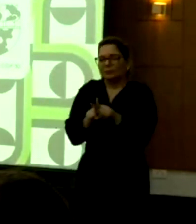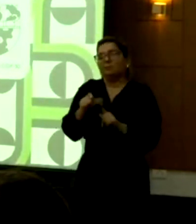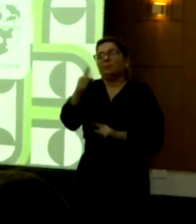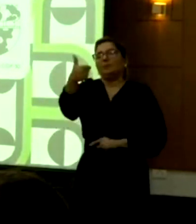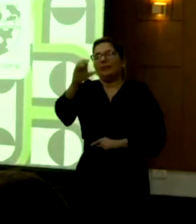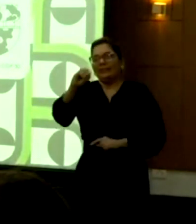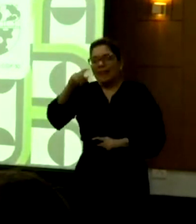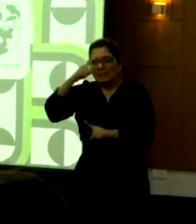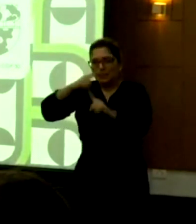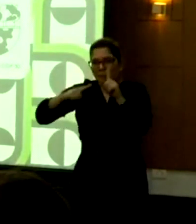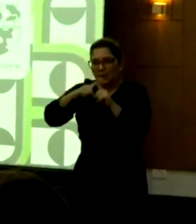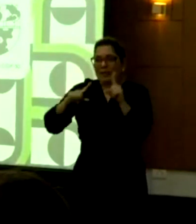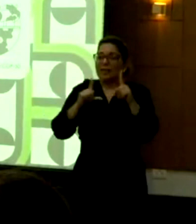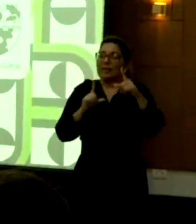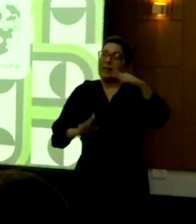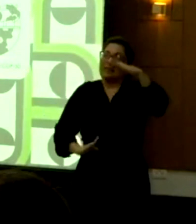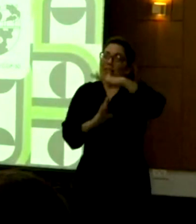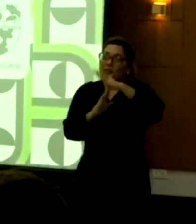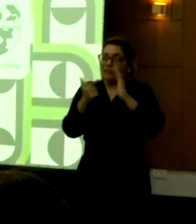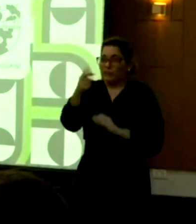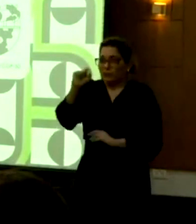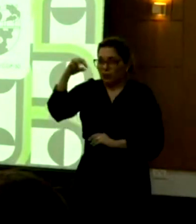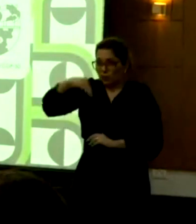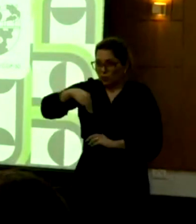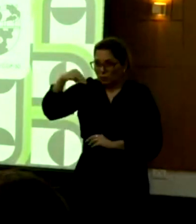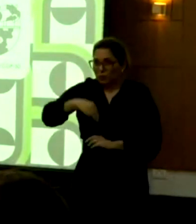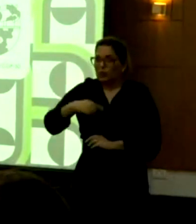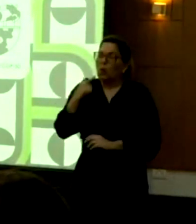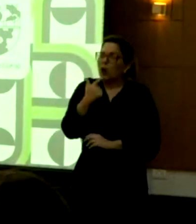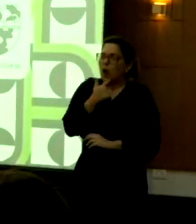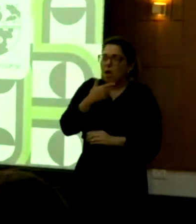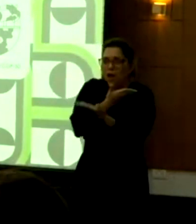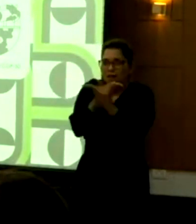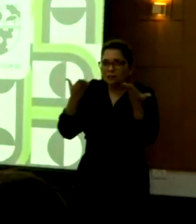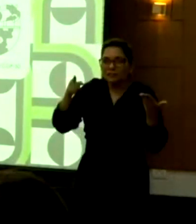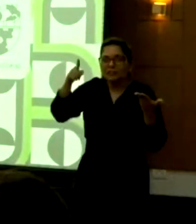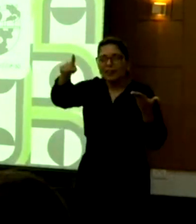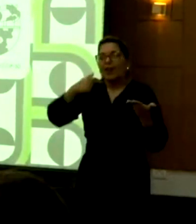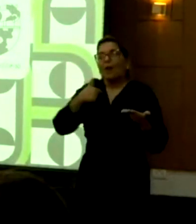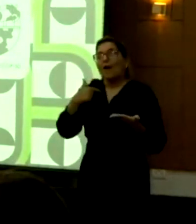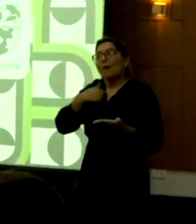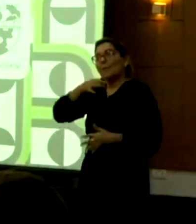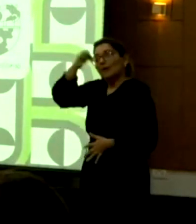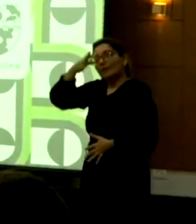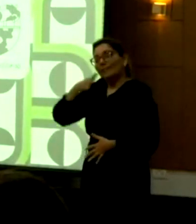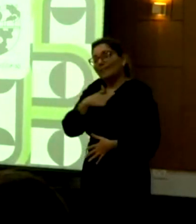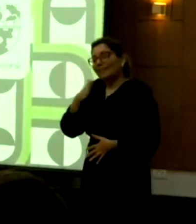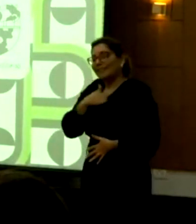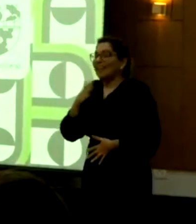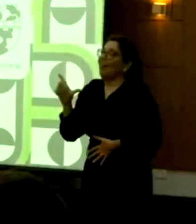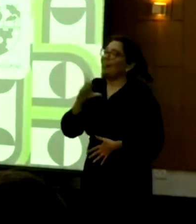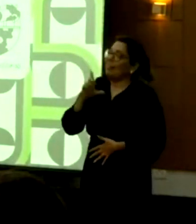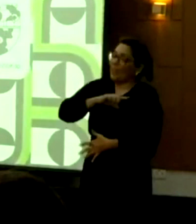we will have a twenty minute break for a Break safe and I will give you a spoiler here, okay, there will be a prize draw